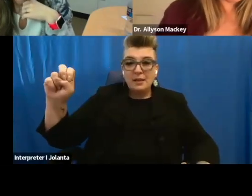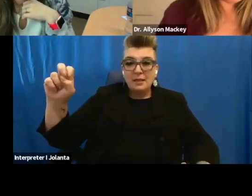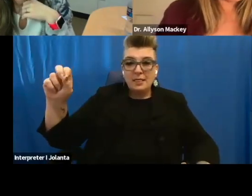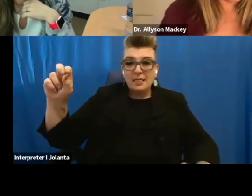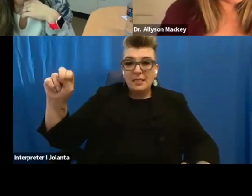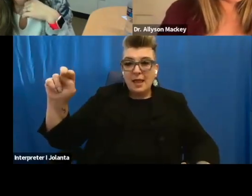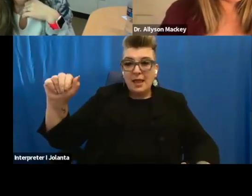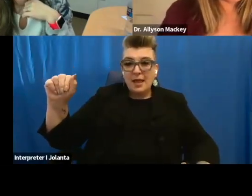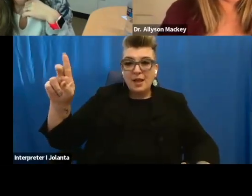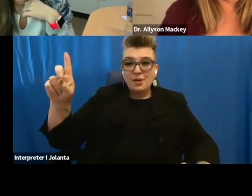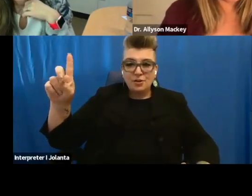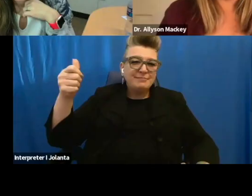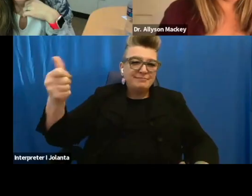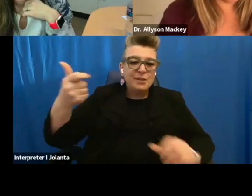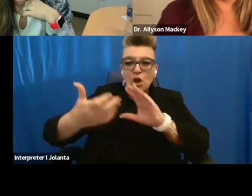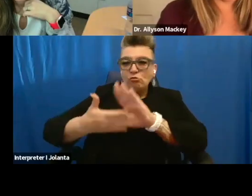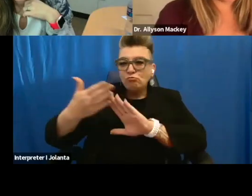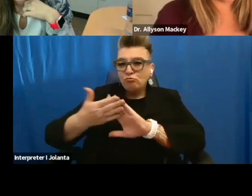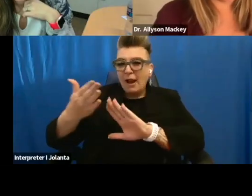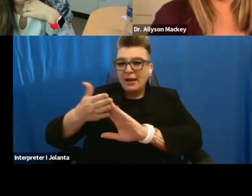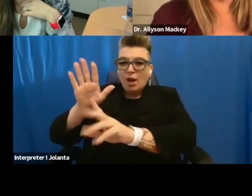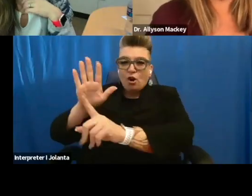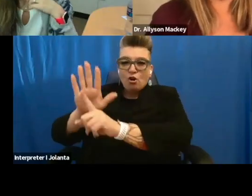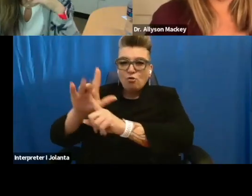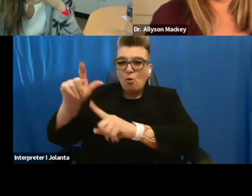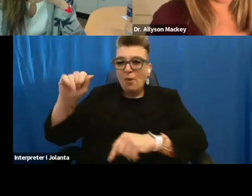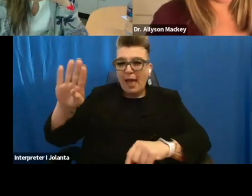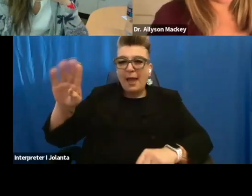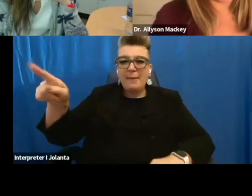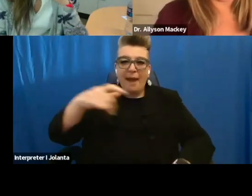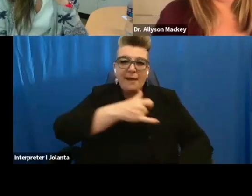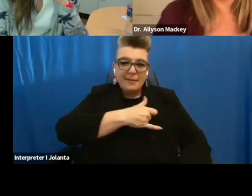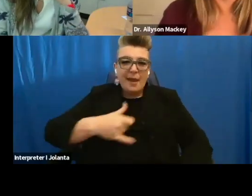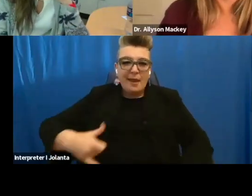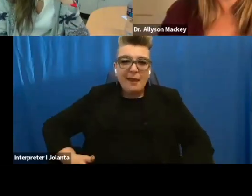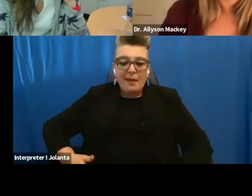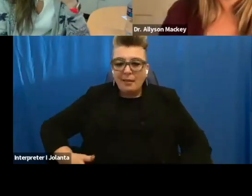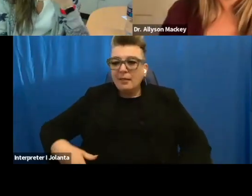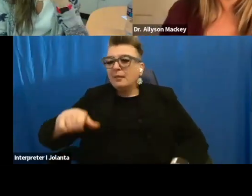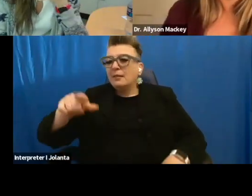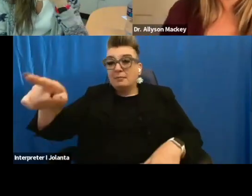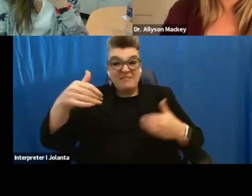her own lab at Yale and she has a lot of um sort of new lines of work on persistence um